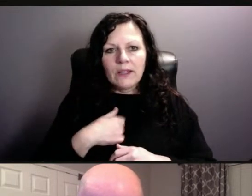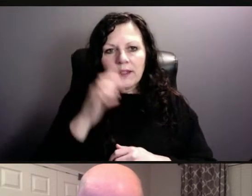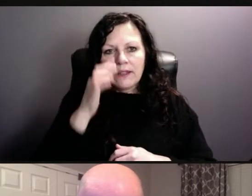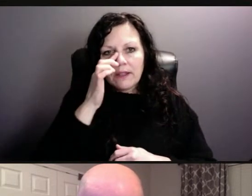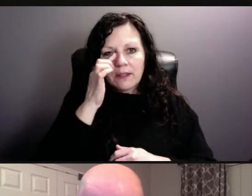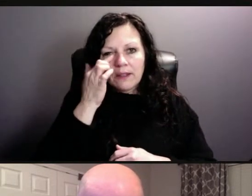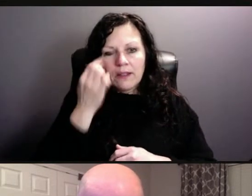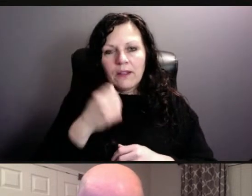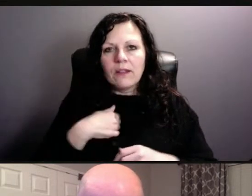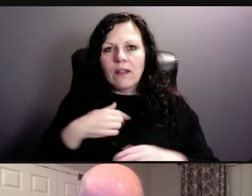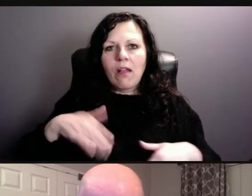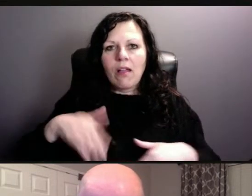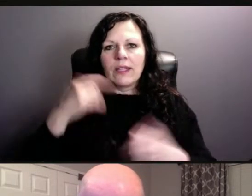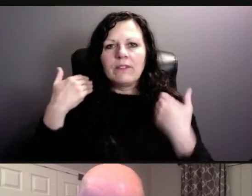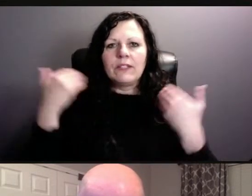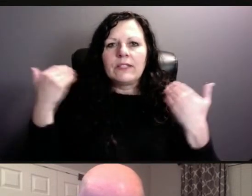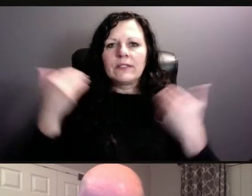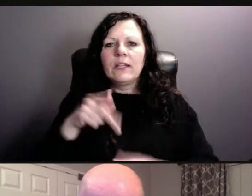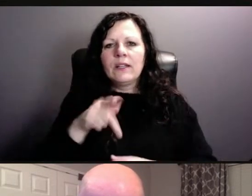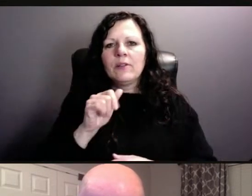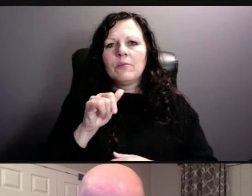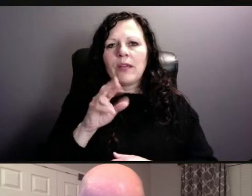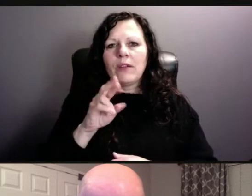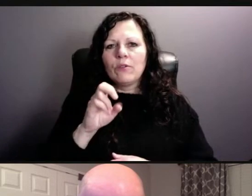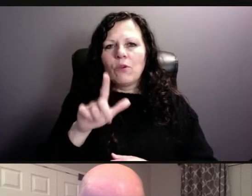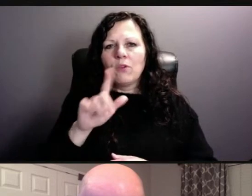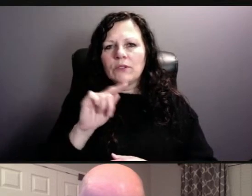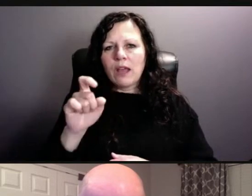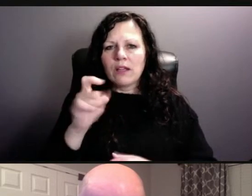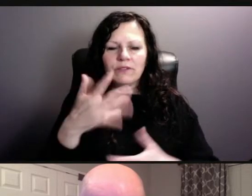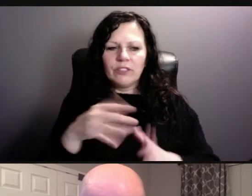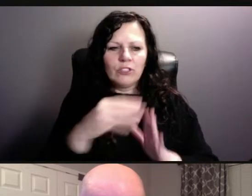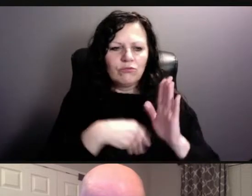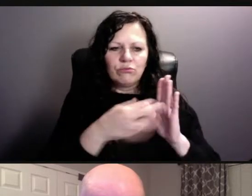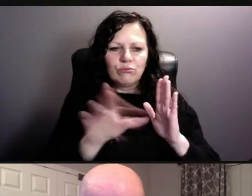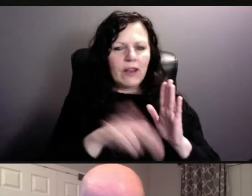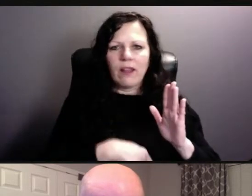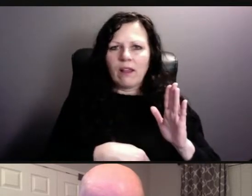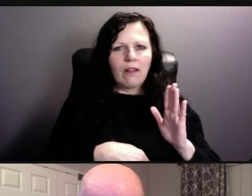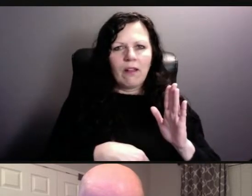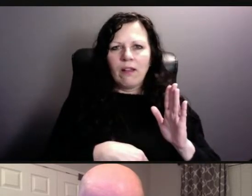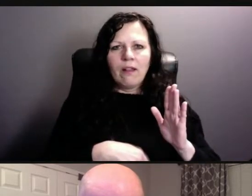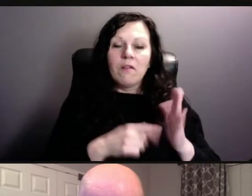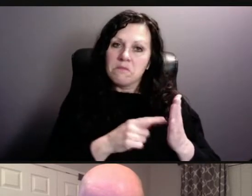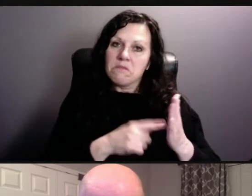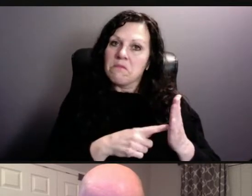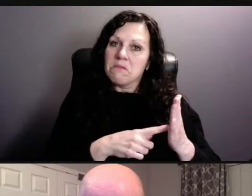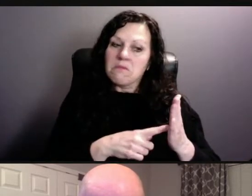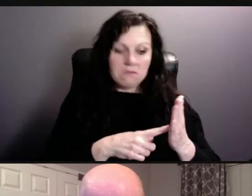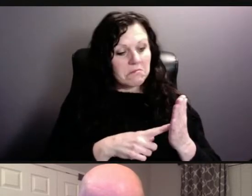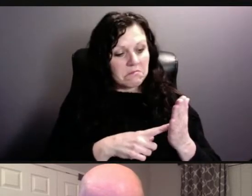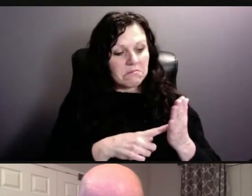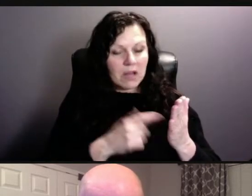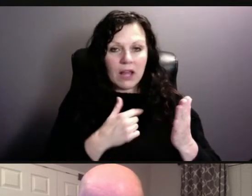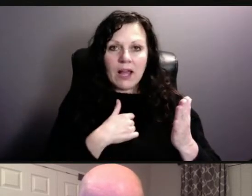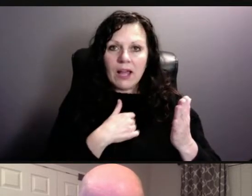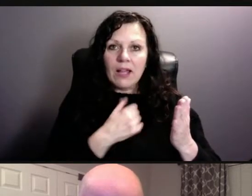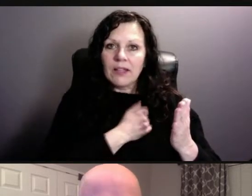B.